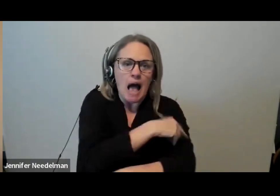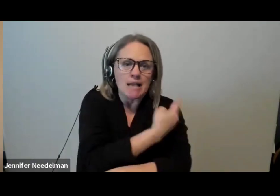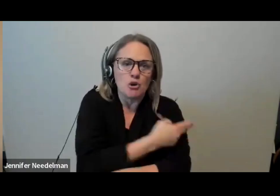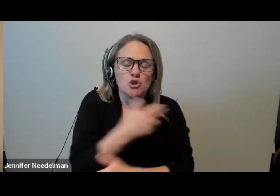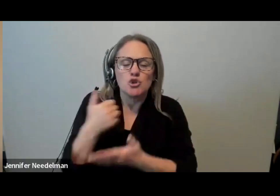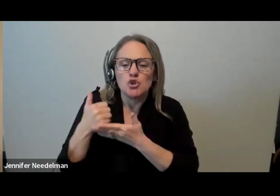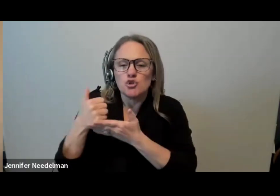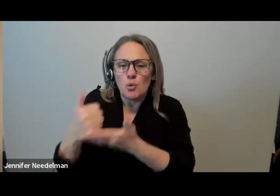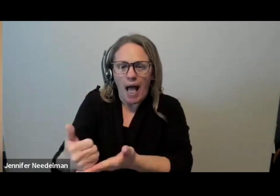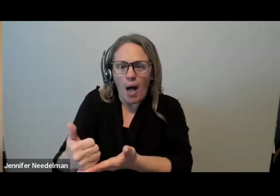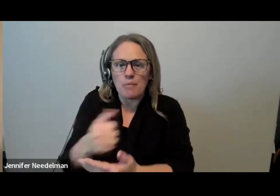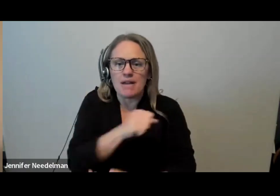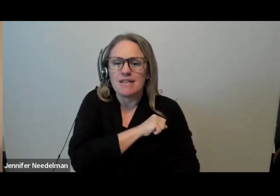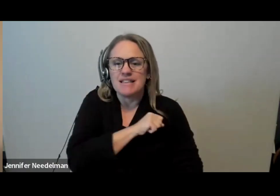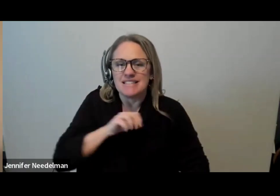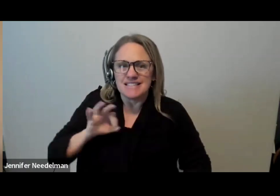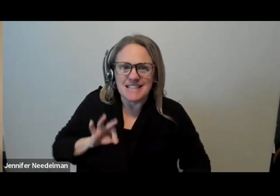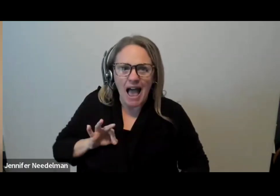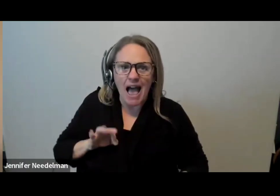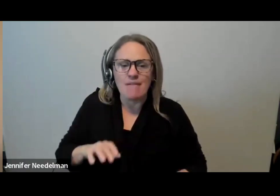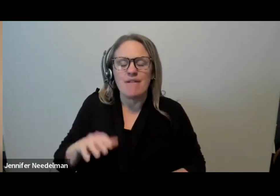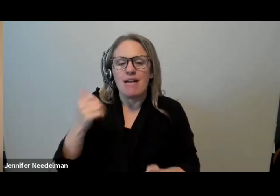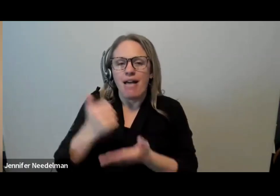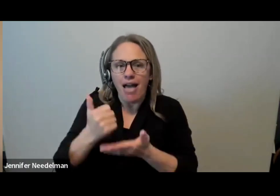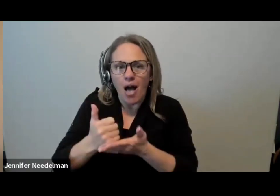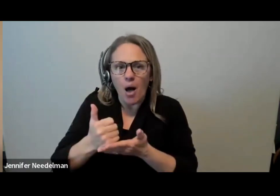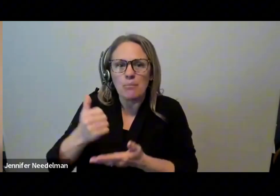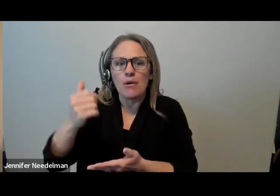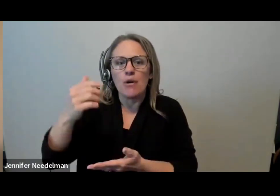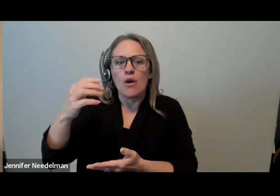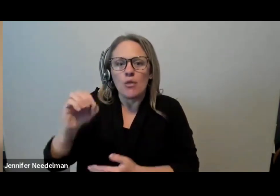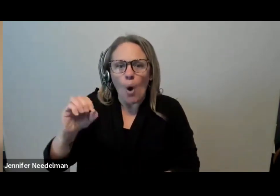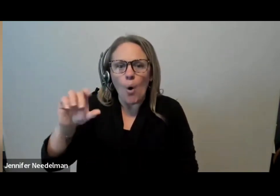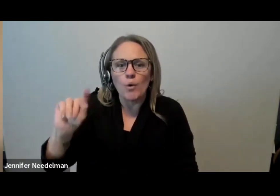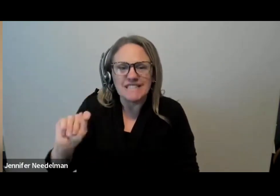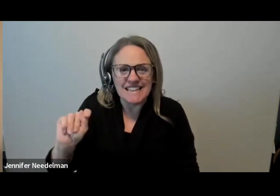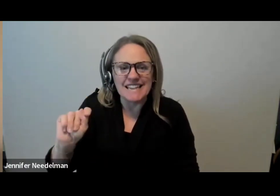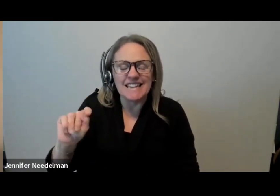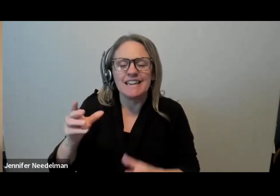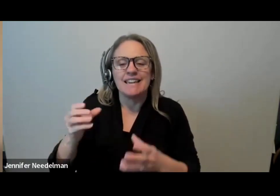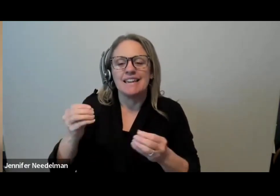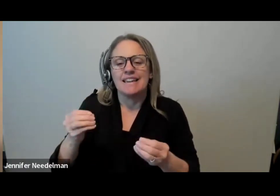The, the child life specialists, the occupational therapists, the doctors provide games